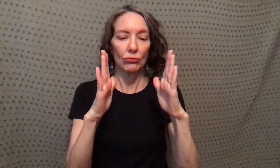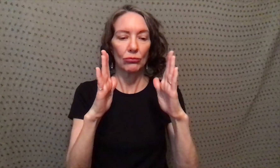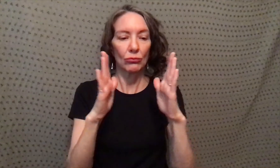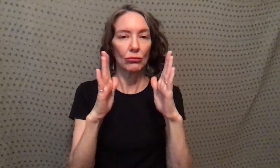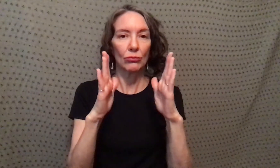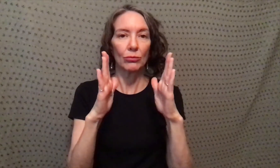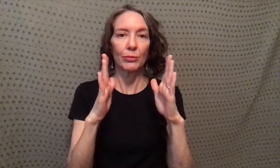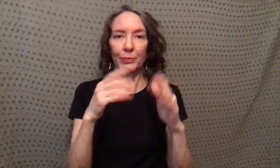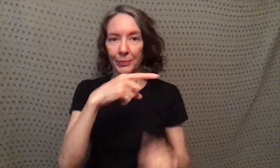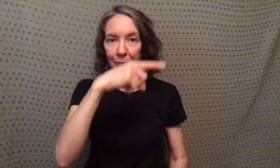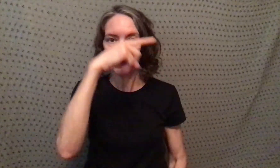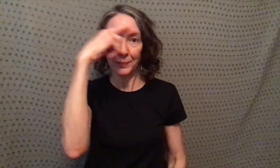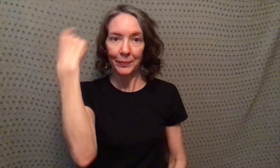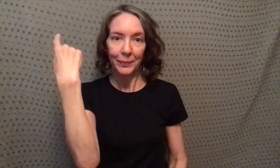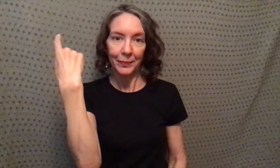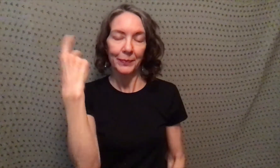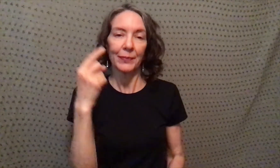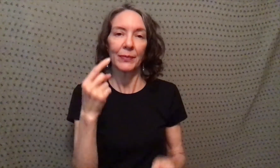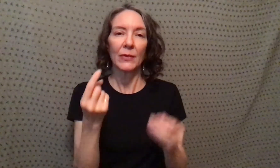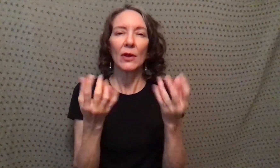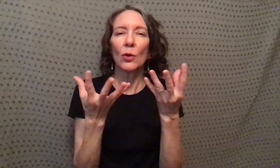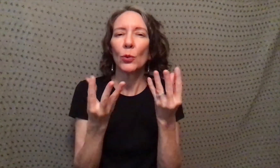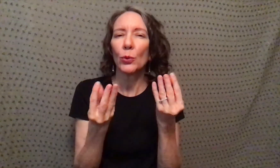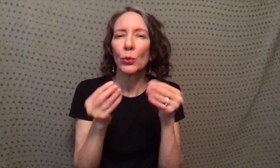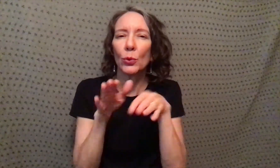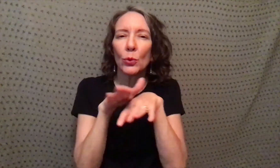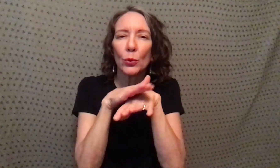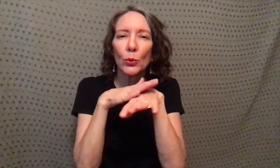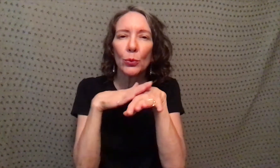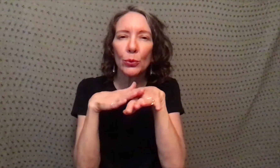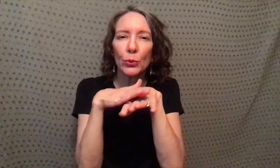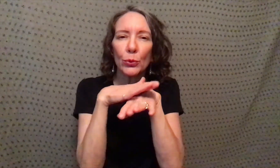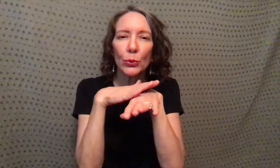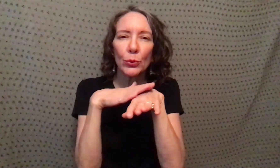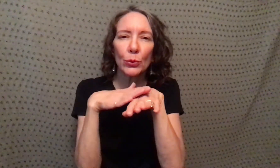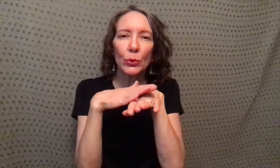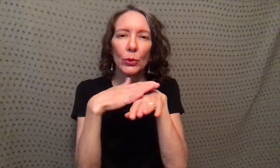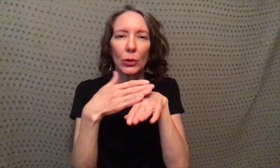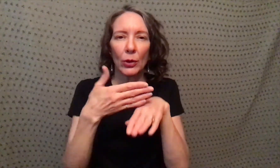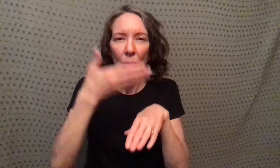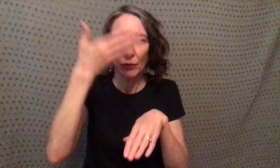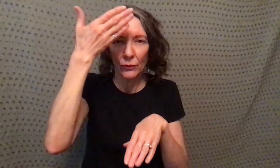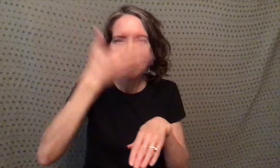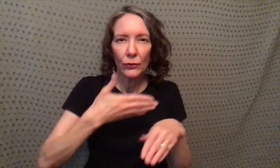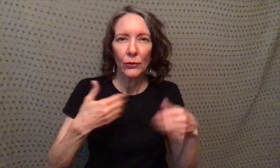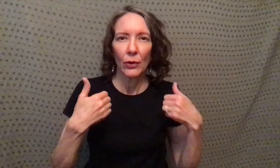square shape. It's black, very soft,